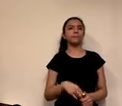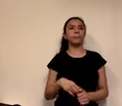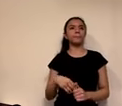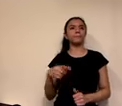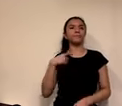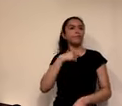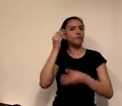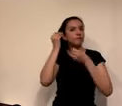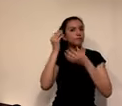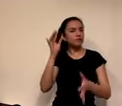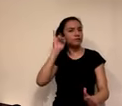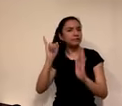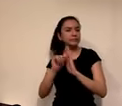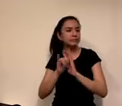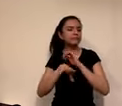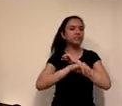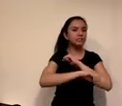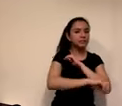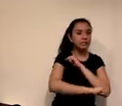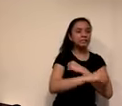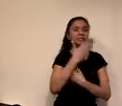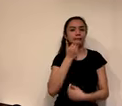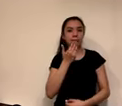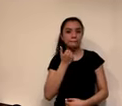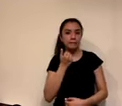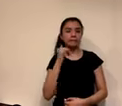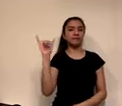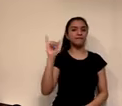cancer, heart disease, liver disease, diabetes, infections,